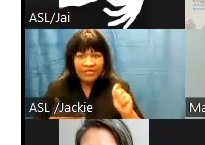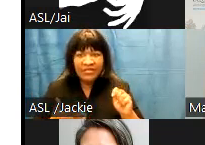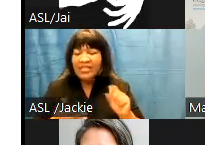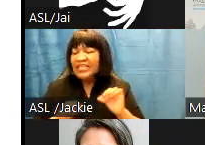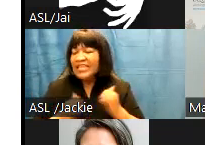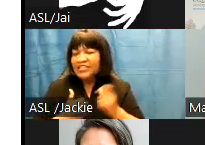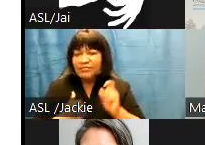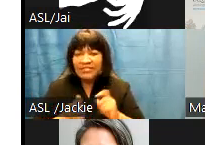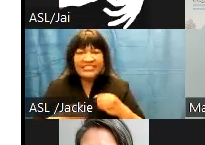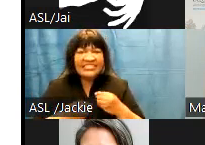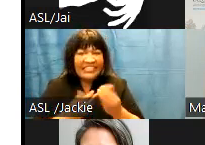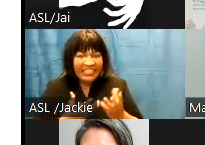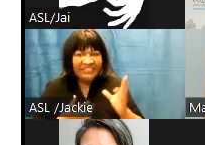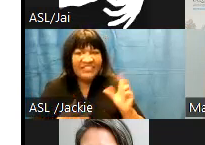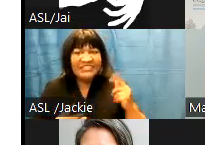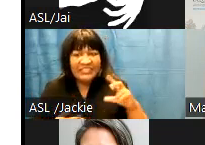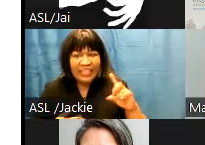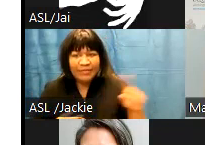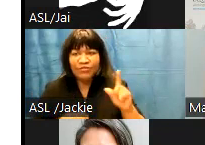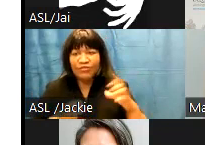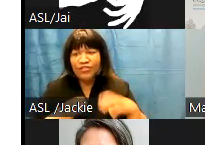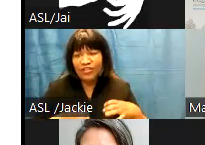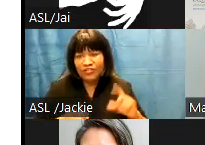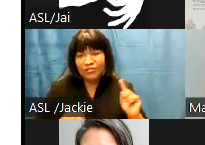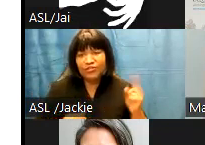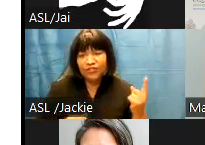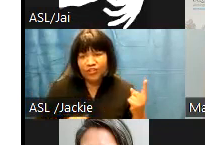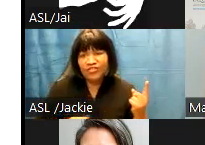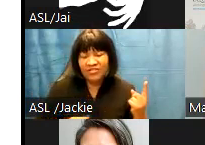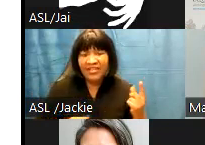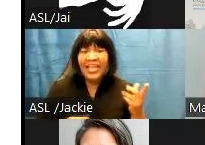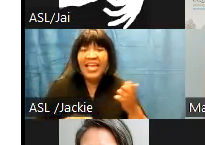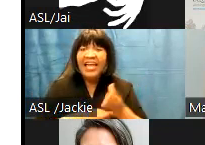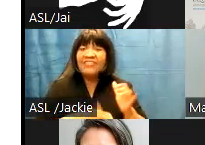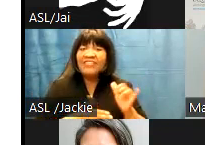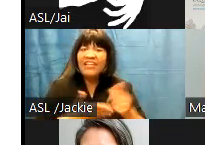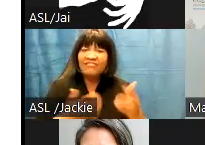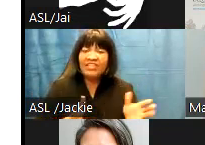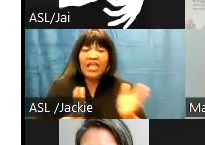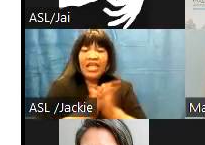stipend to their customers first and then ask for the reimbursement after.